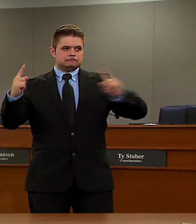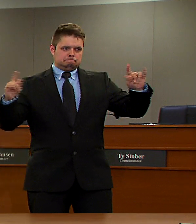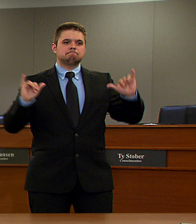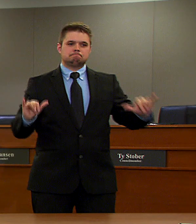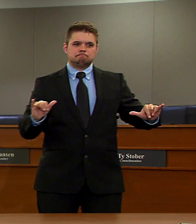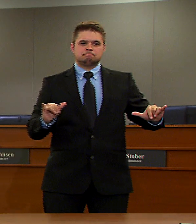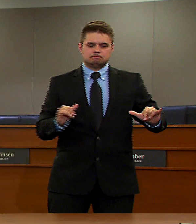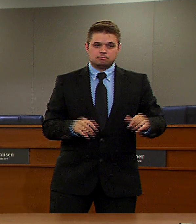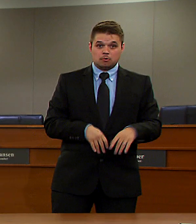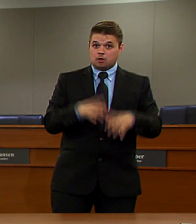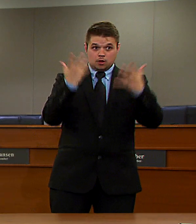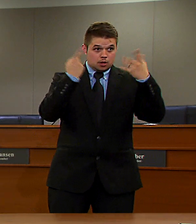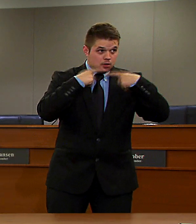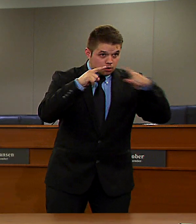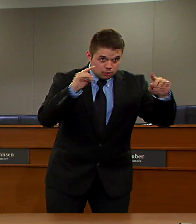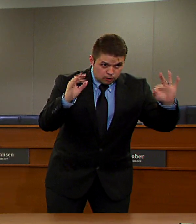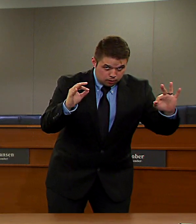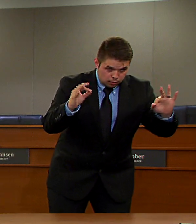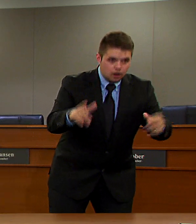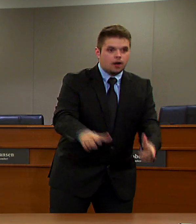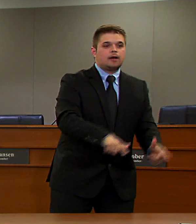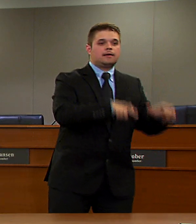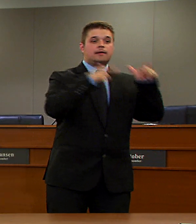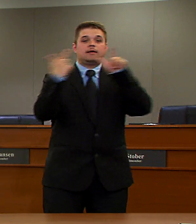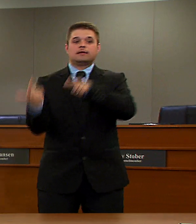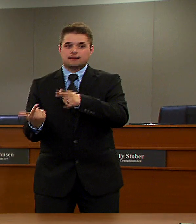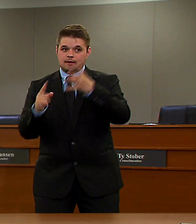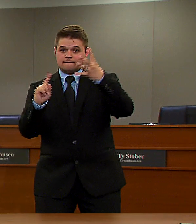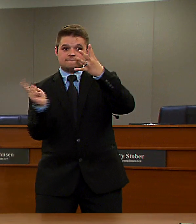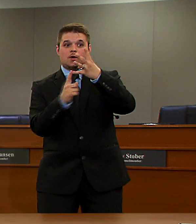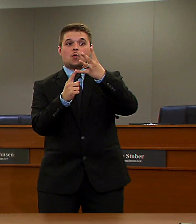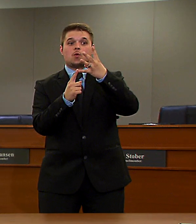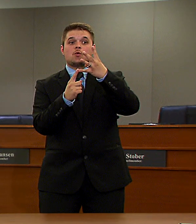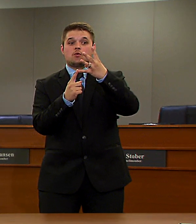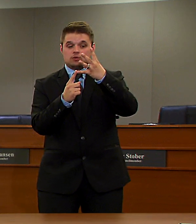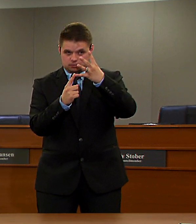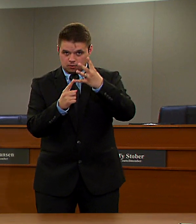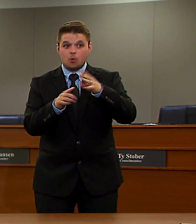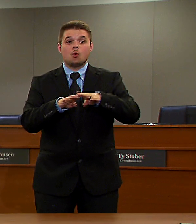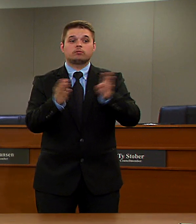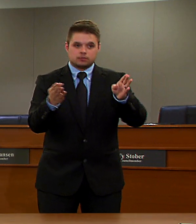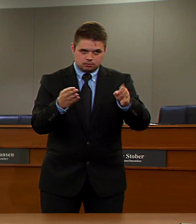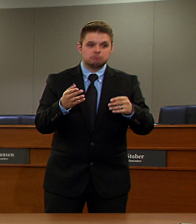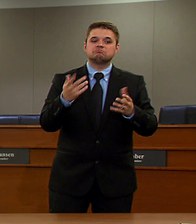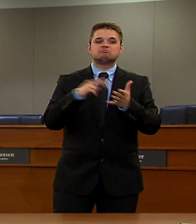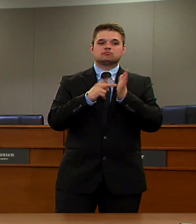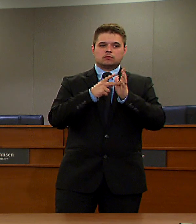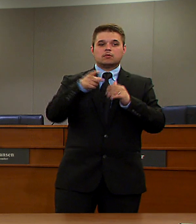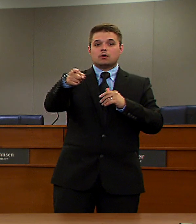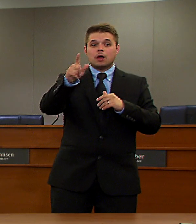The telework remains strongly encouraged. Libraries museums and all other